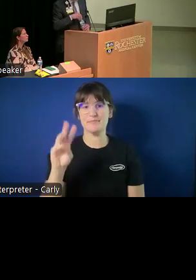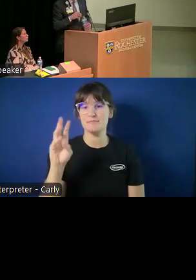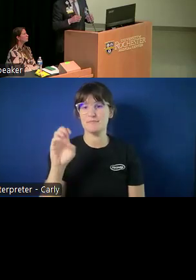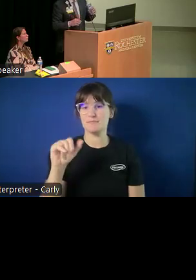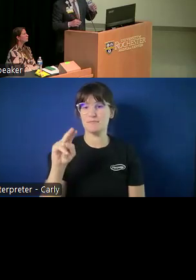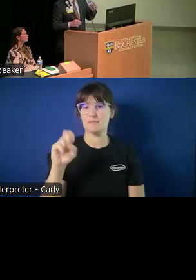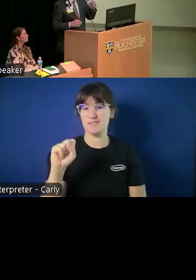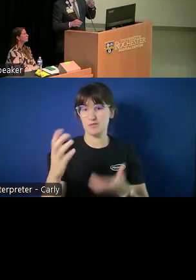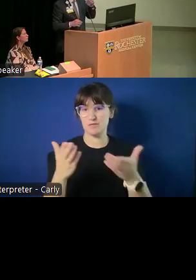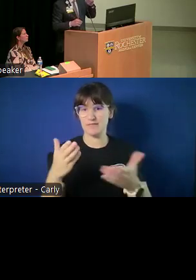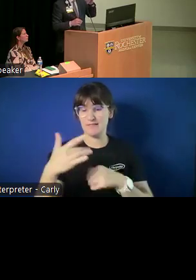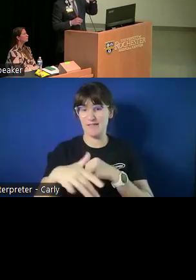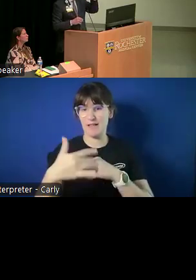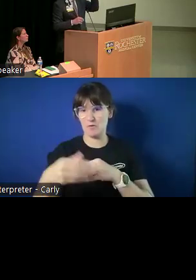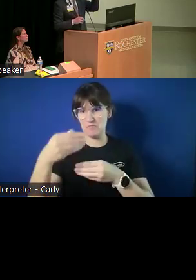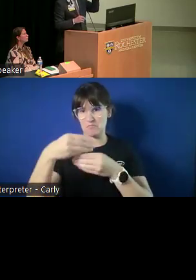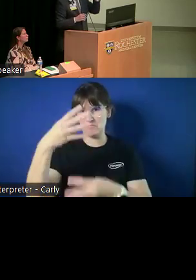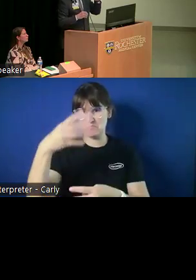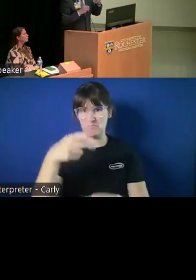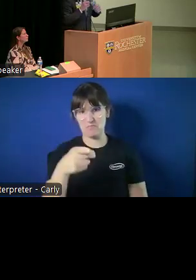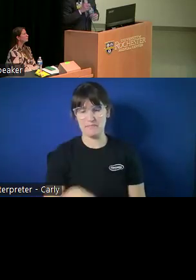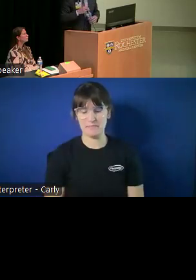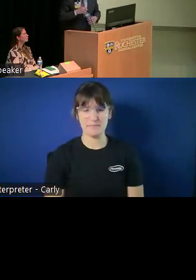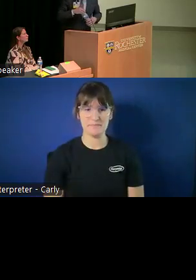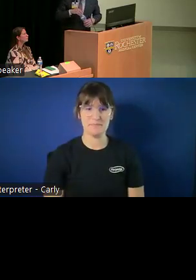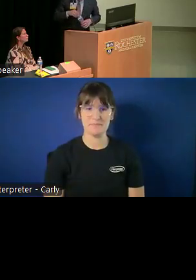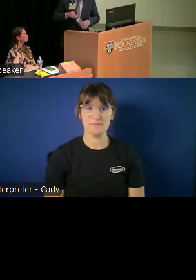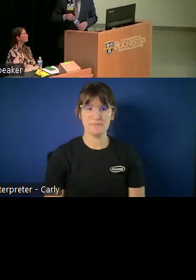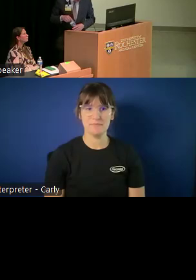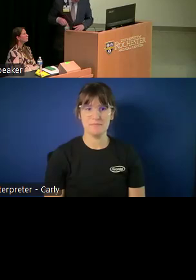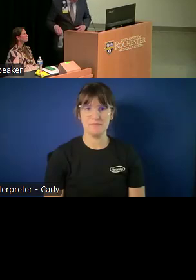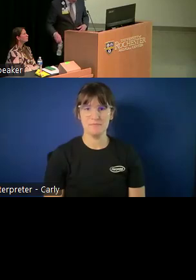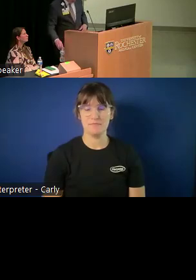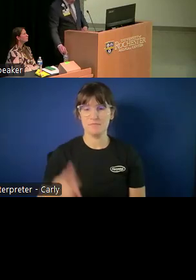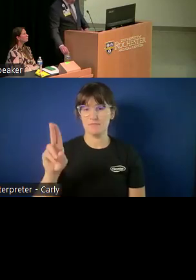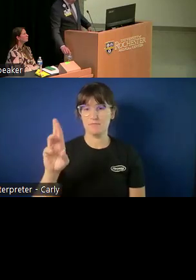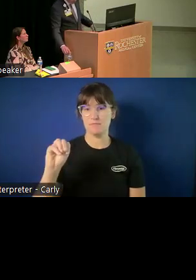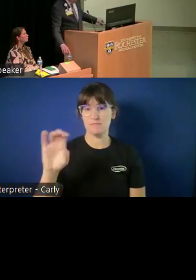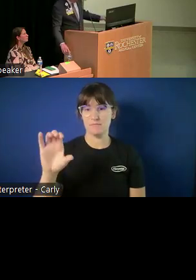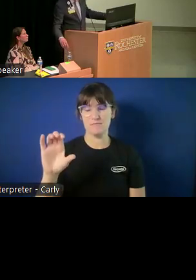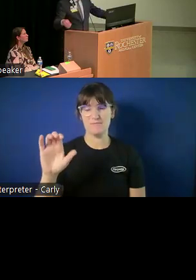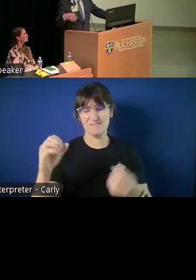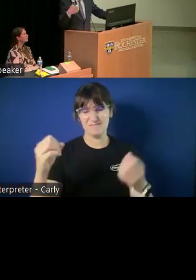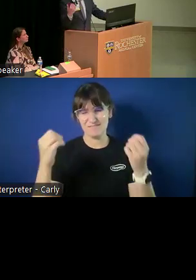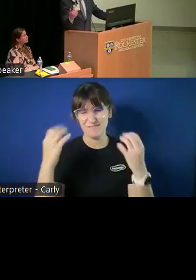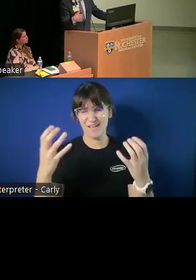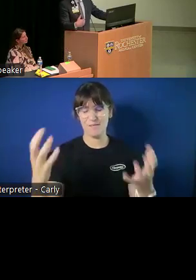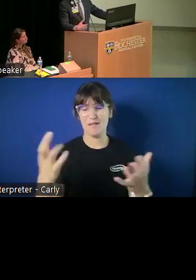that are available to our workforce urmc has an abundance of resources available and while my